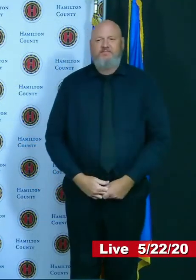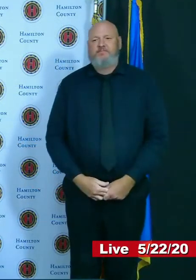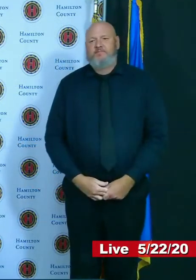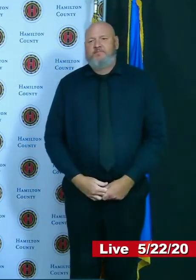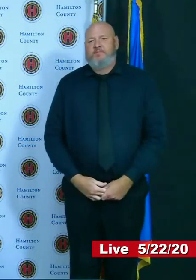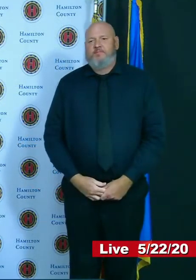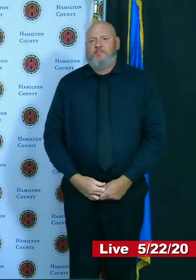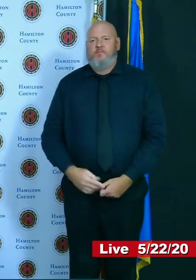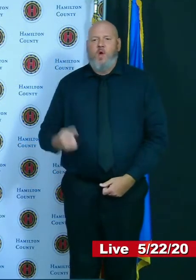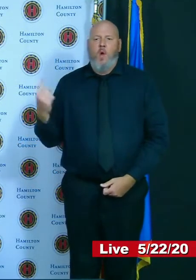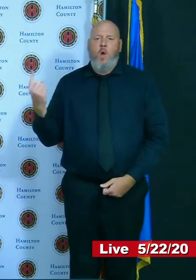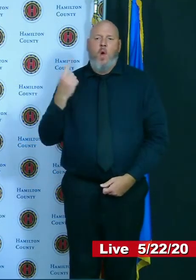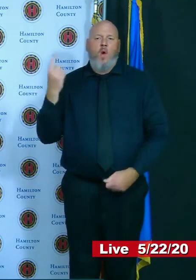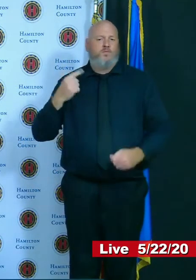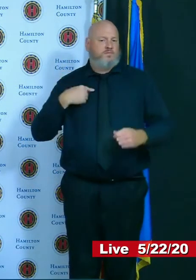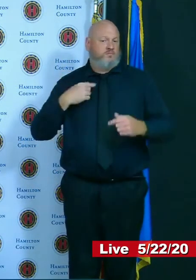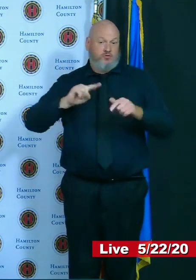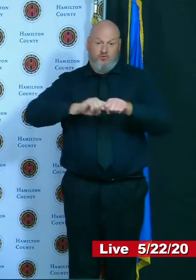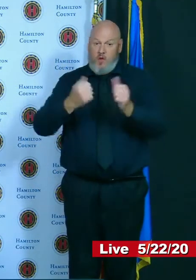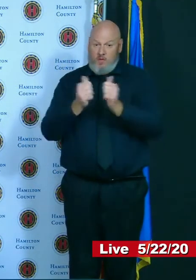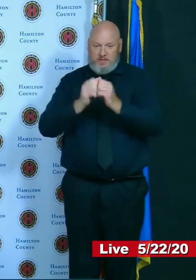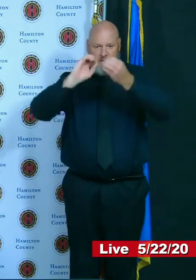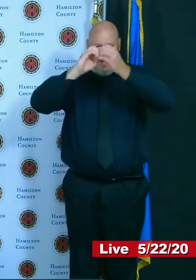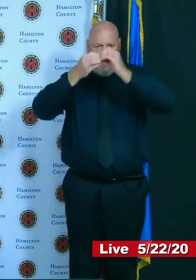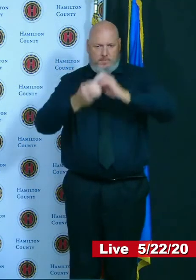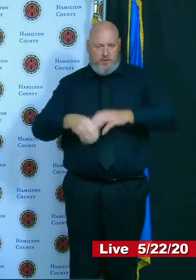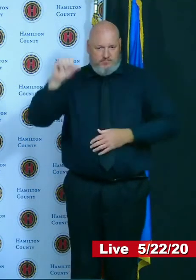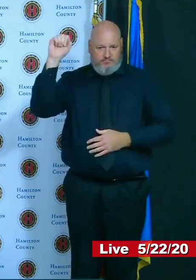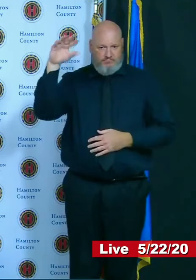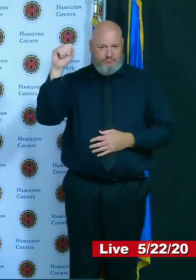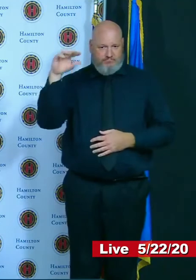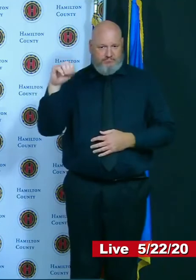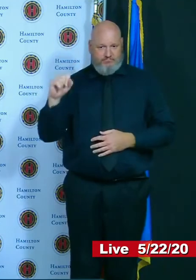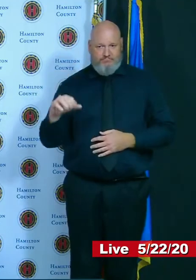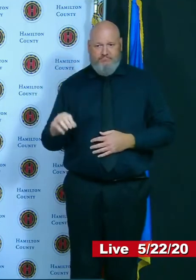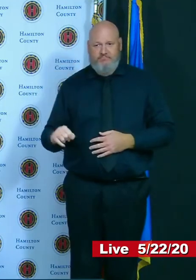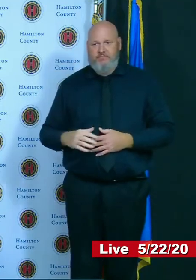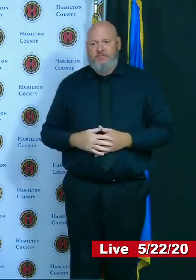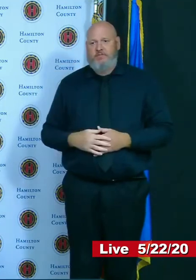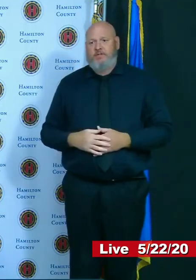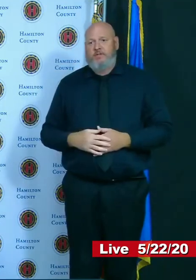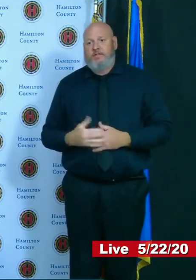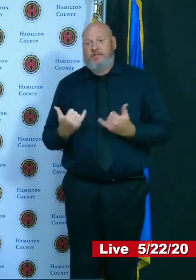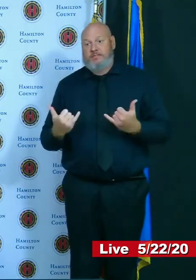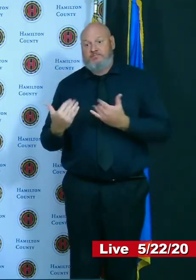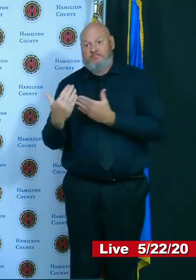start with the numbers as of this morning the positive cases in Hamilton